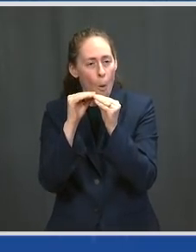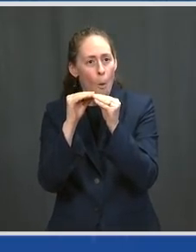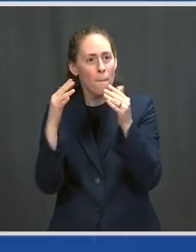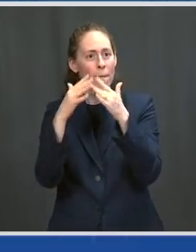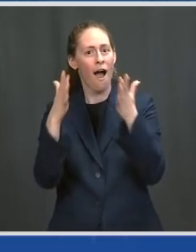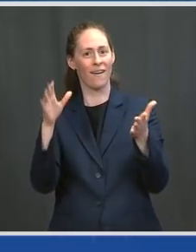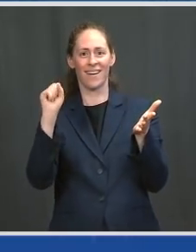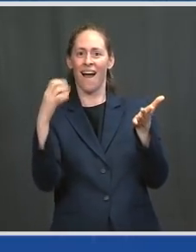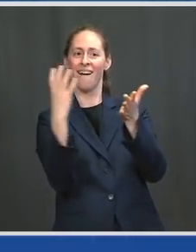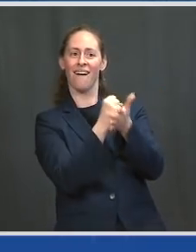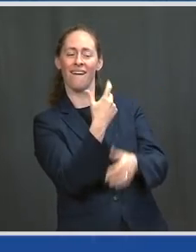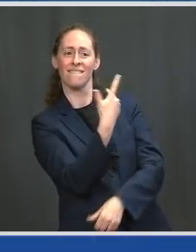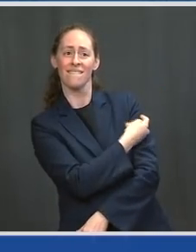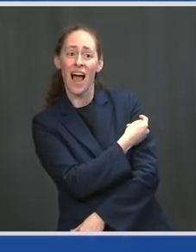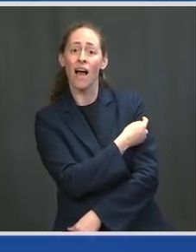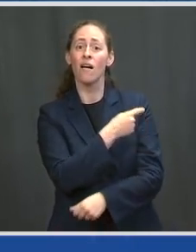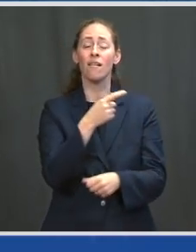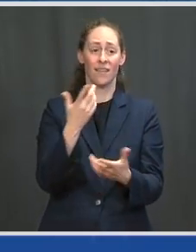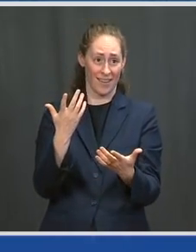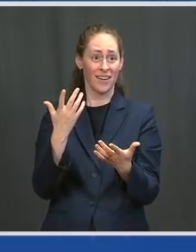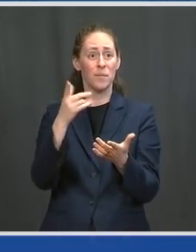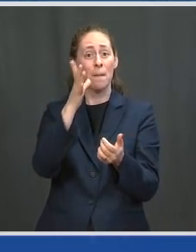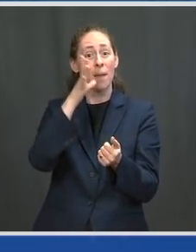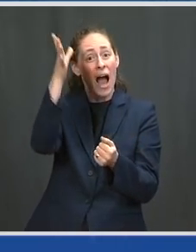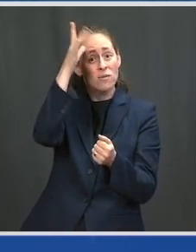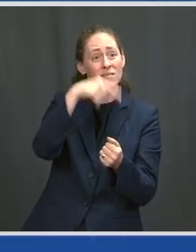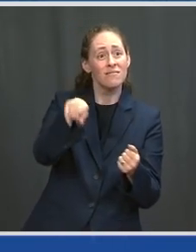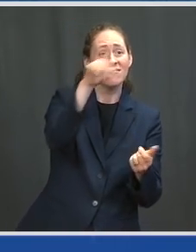And here's why: We know that kids at this --